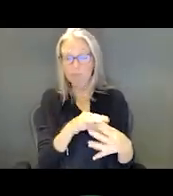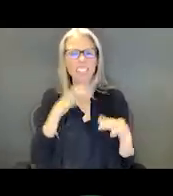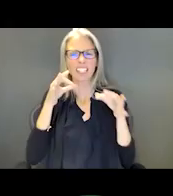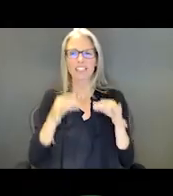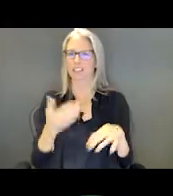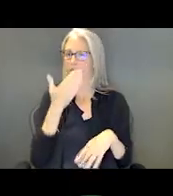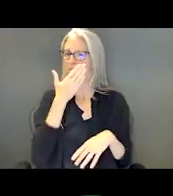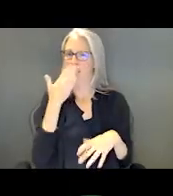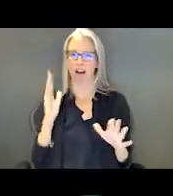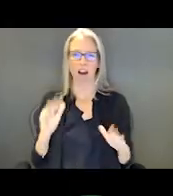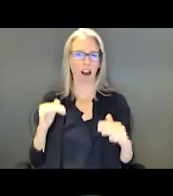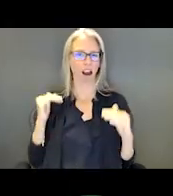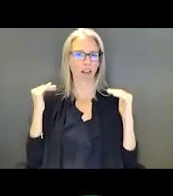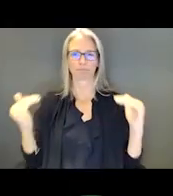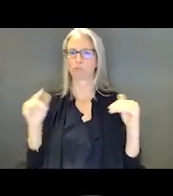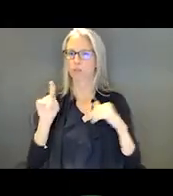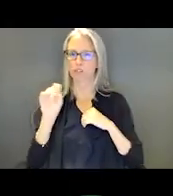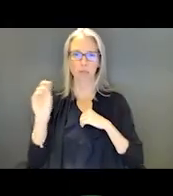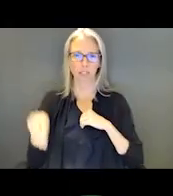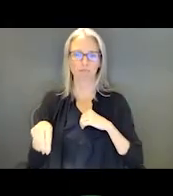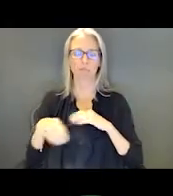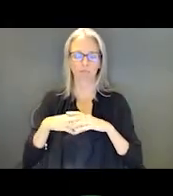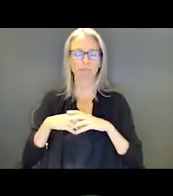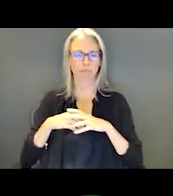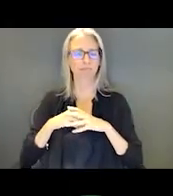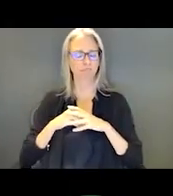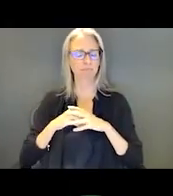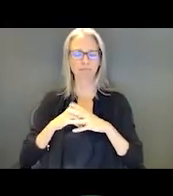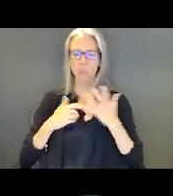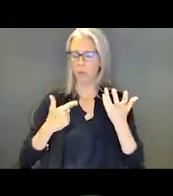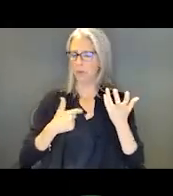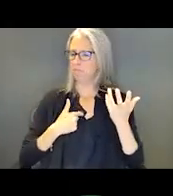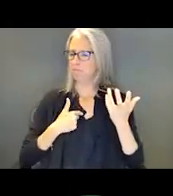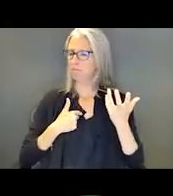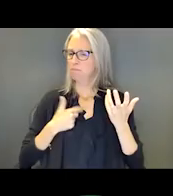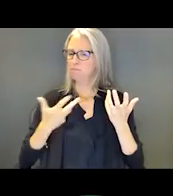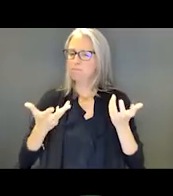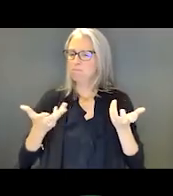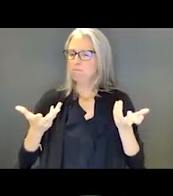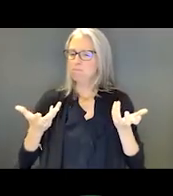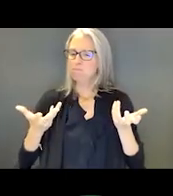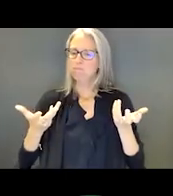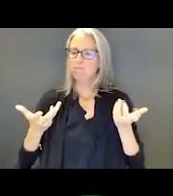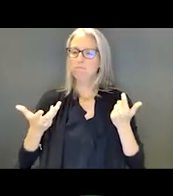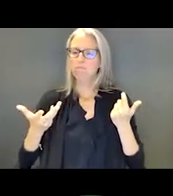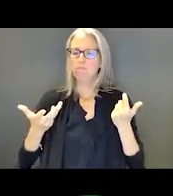On accessibility or inclusion. I feel all alone and I'm working on inclusion work by myself.